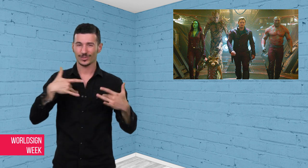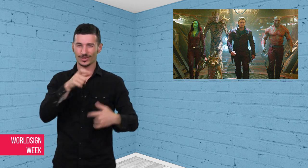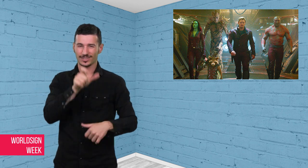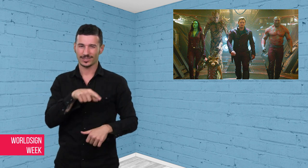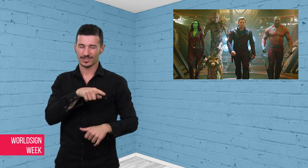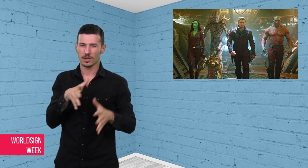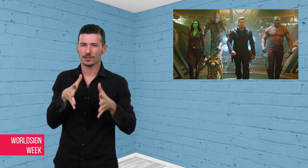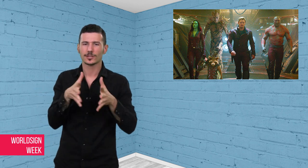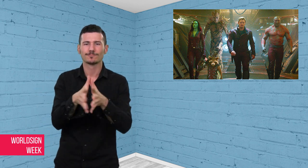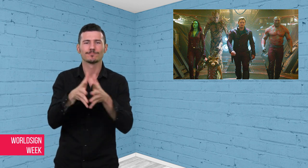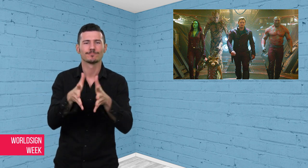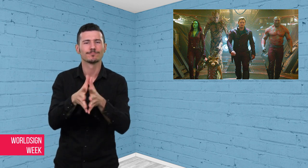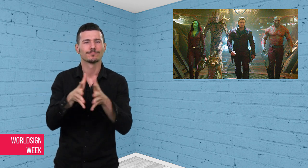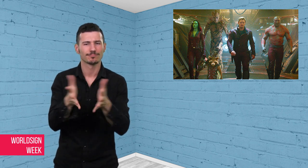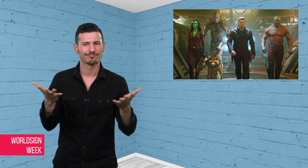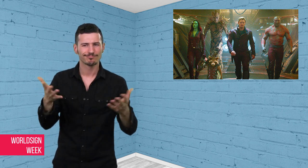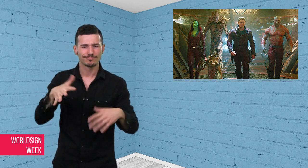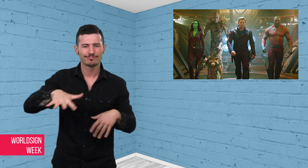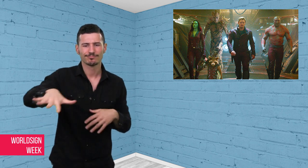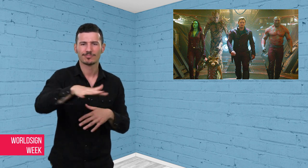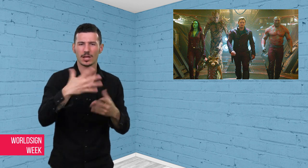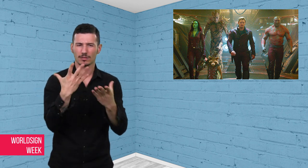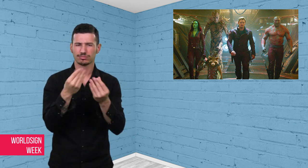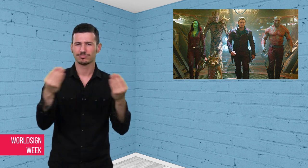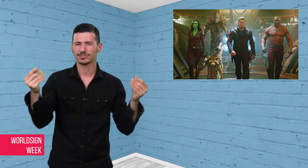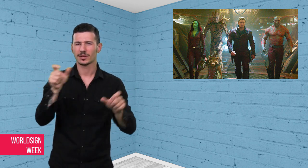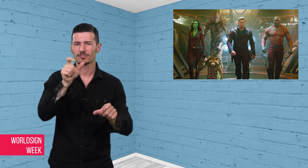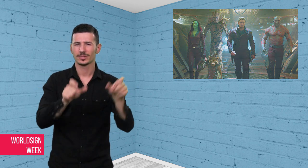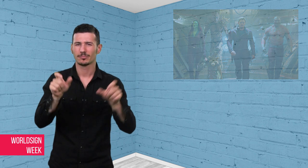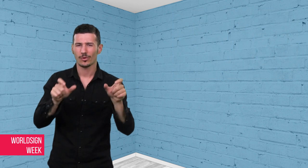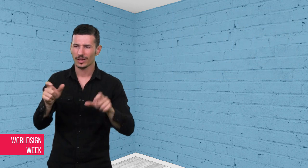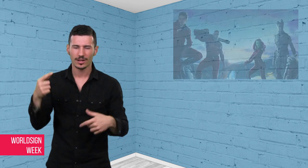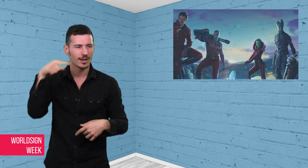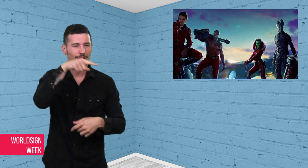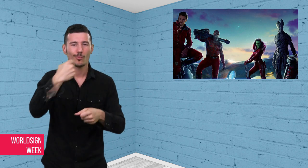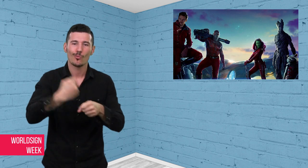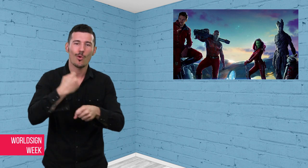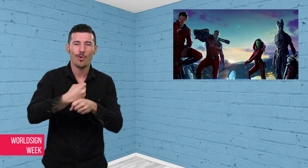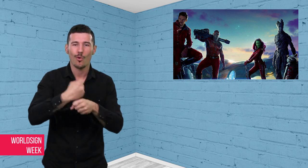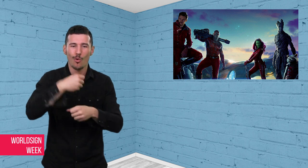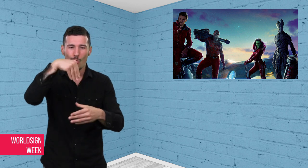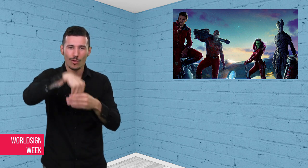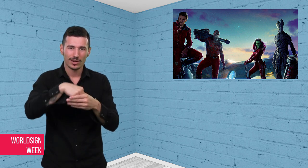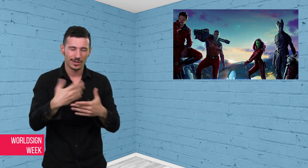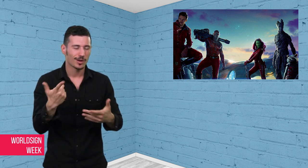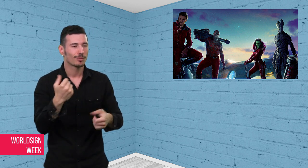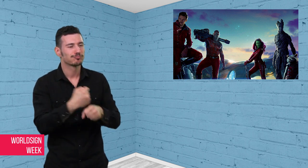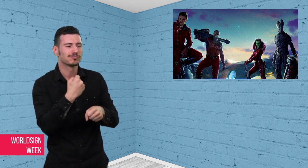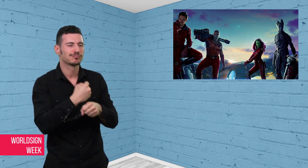watch videos at work with the sound off